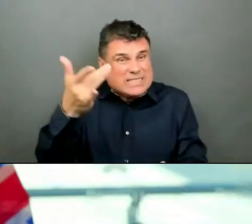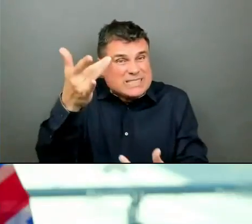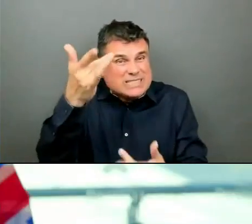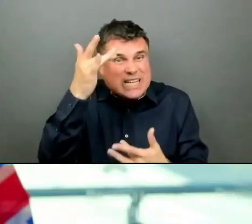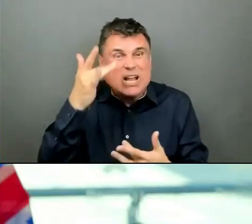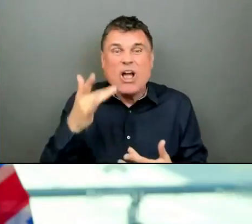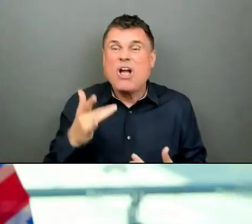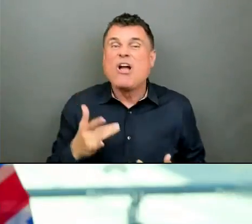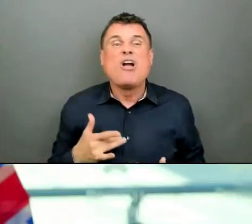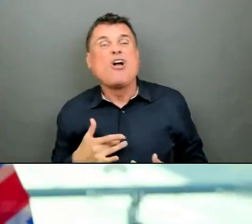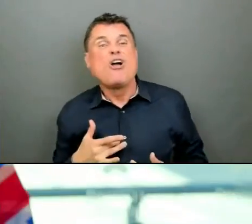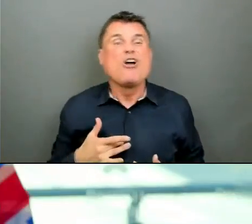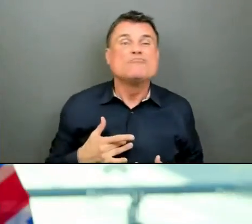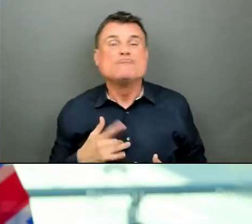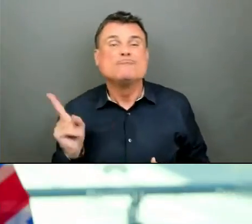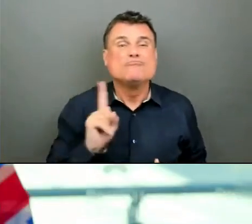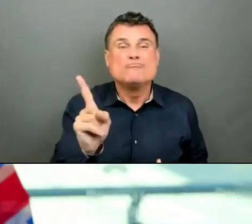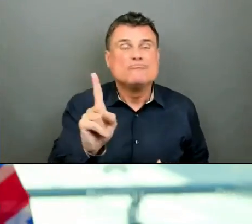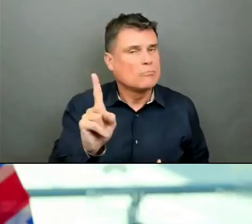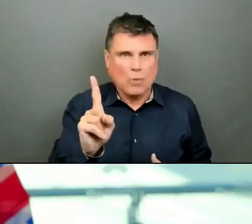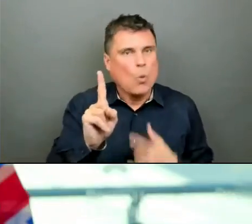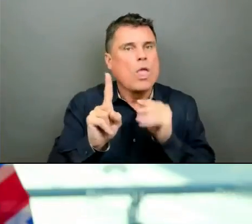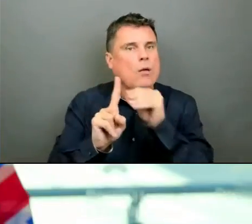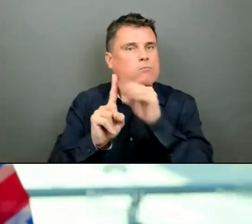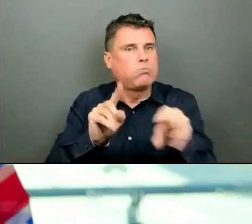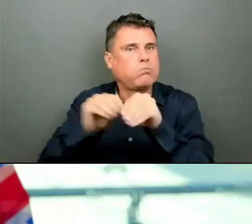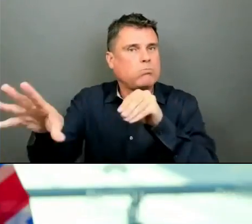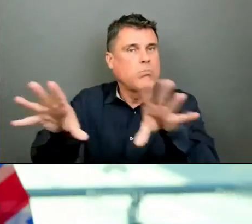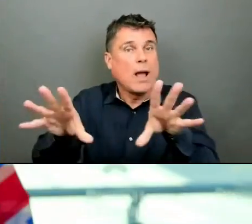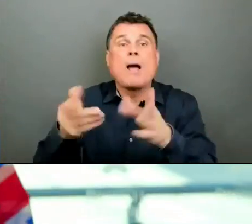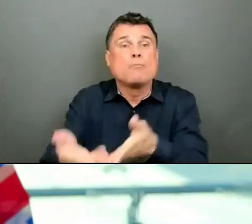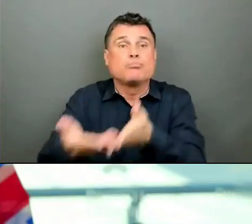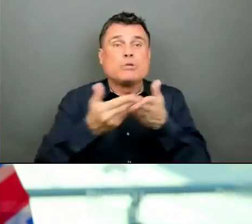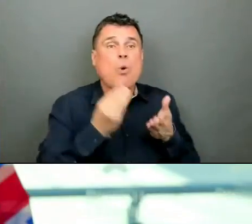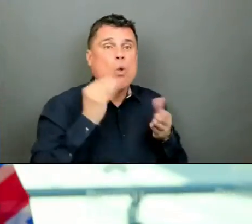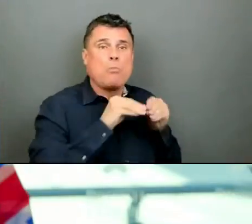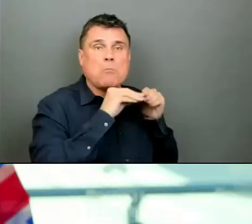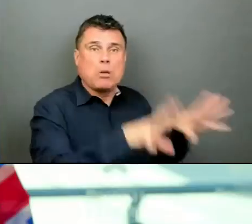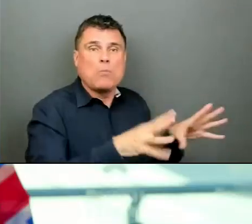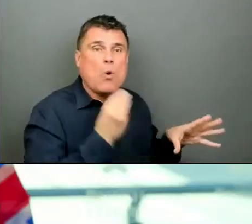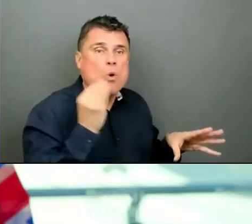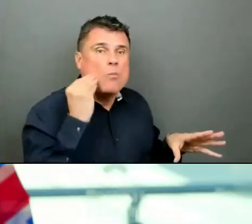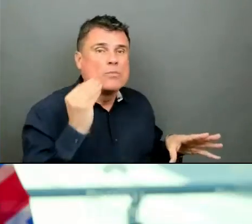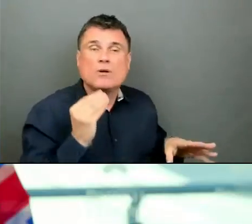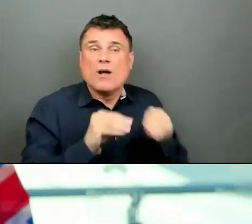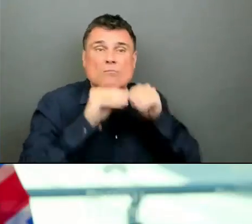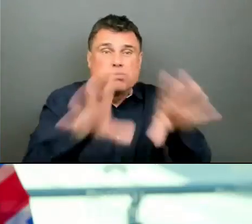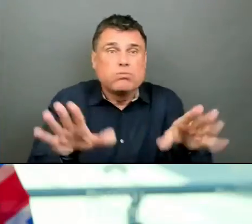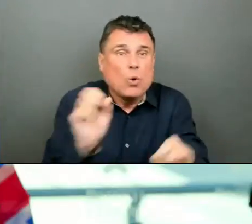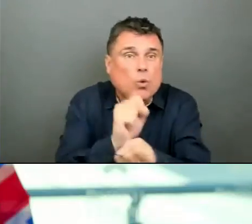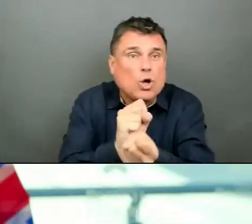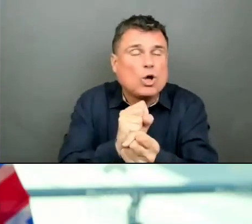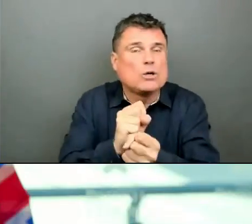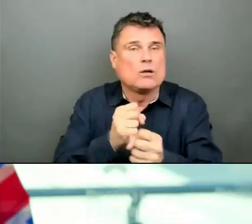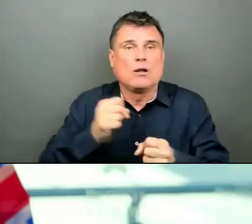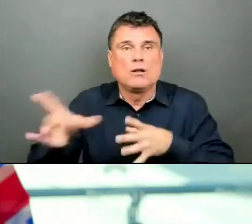We are spread it to the people we are closest to in our household, families, workplaces. These new strains are making that